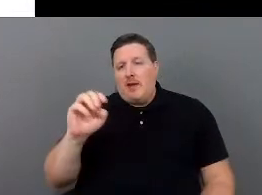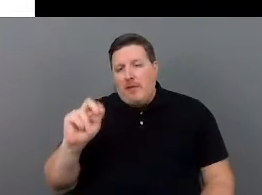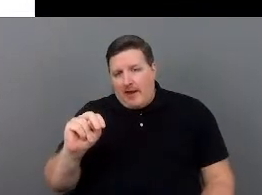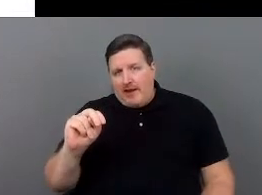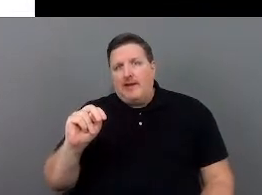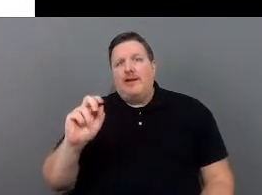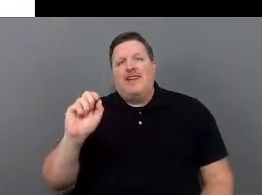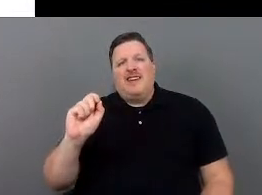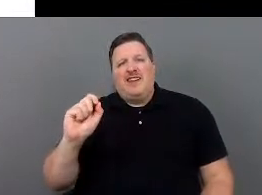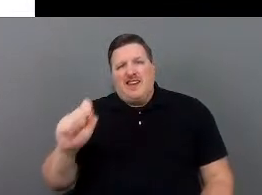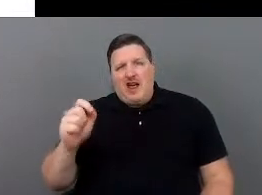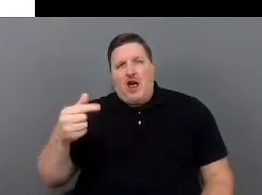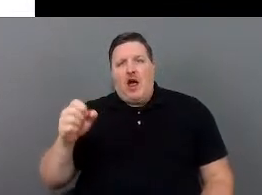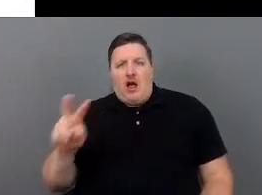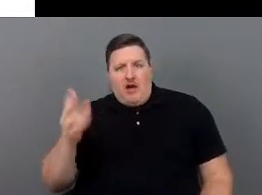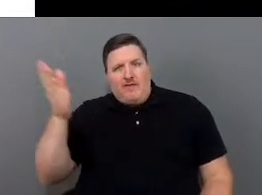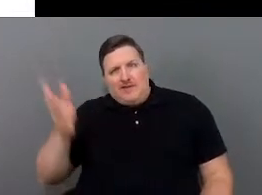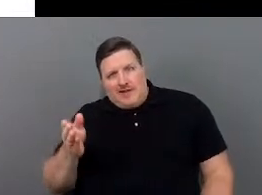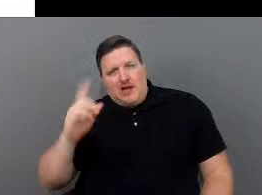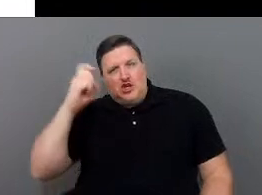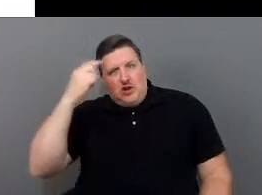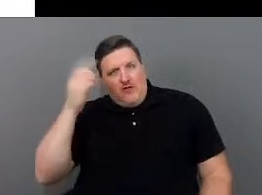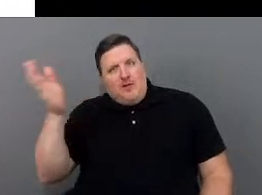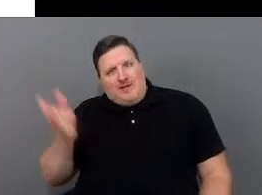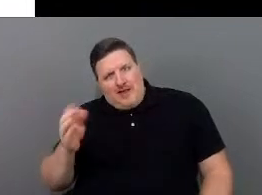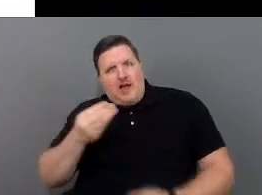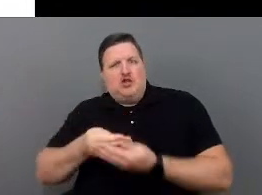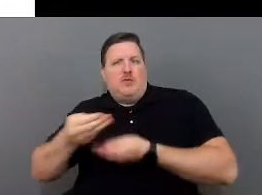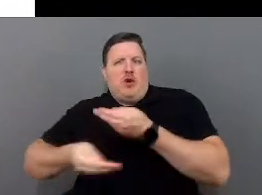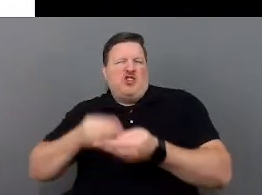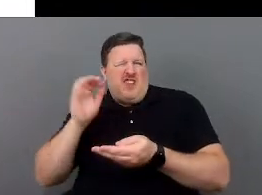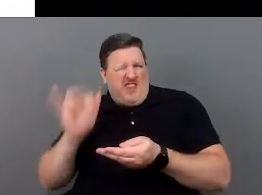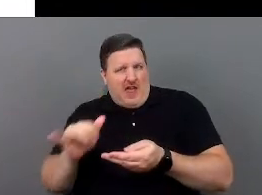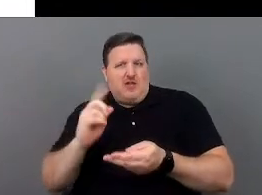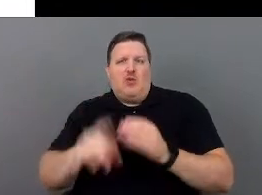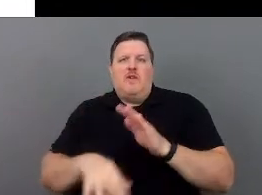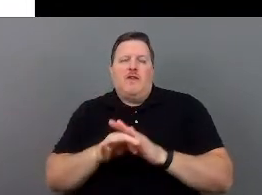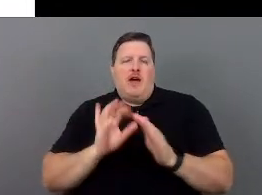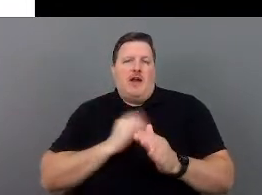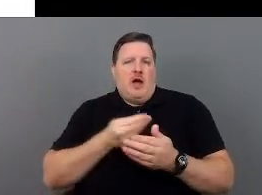WWW.MINNEAPOLISMN. BOOK, WHICH IS